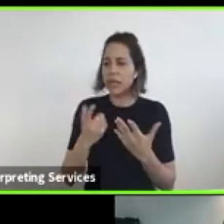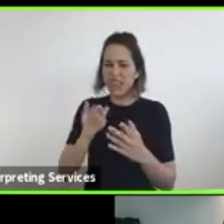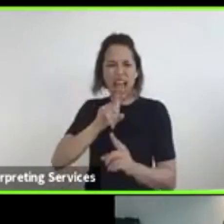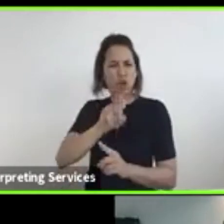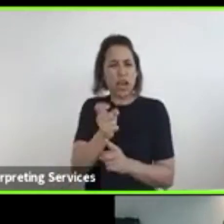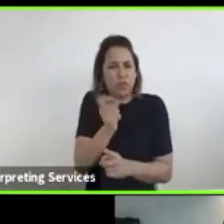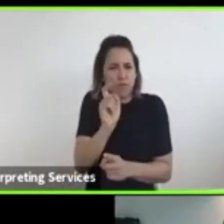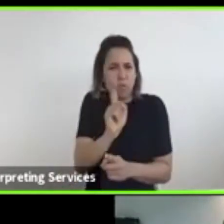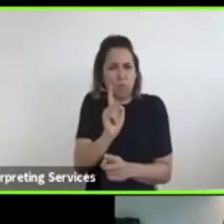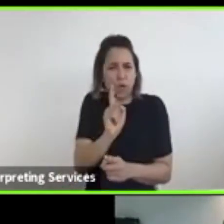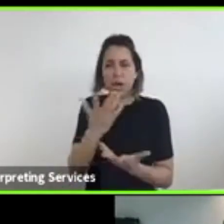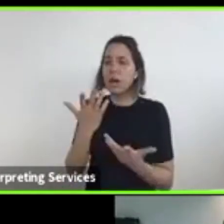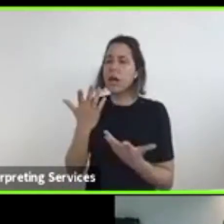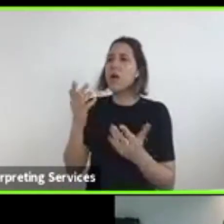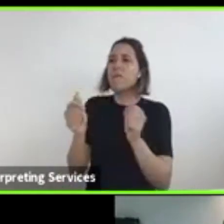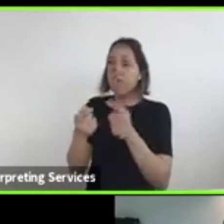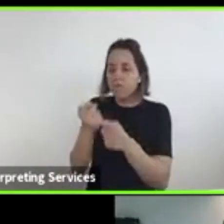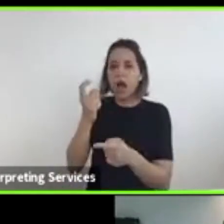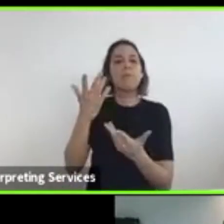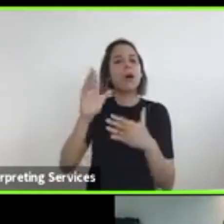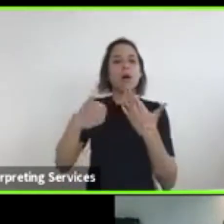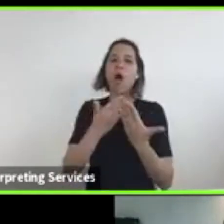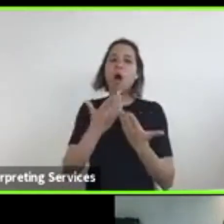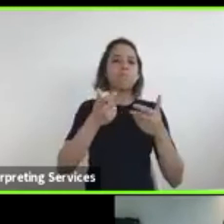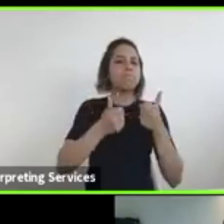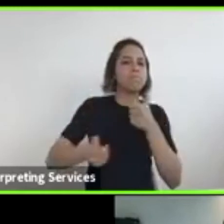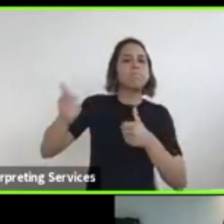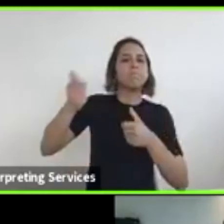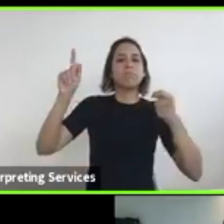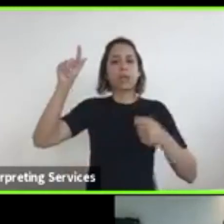IMPERIALISM. AND I'M FROM COLOMBIA, RIGHT?